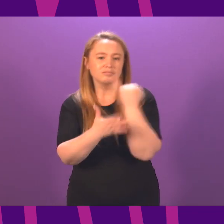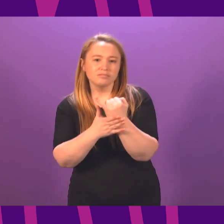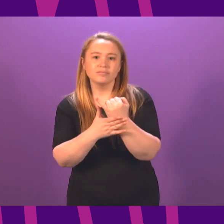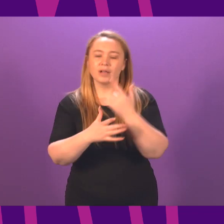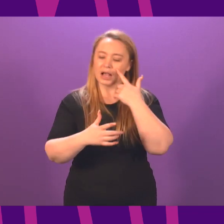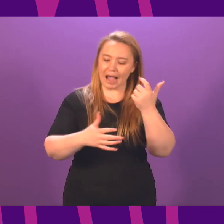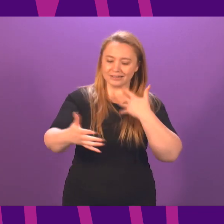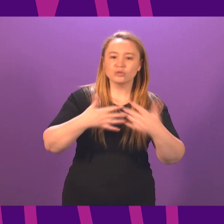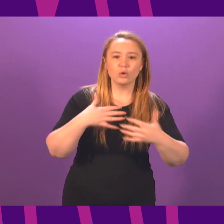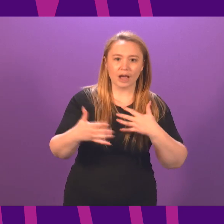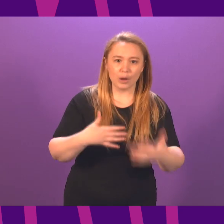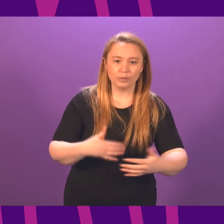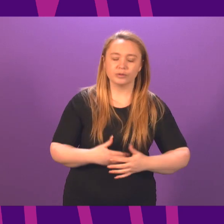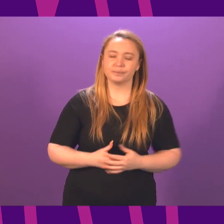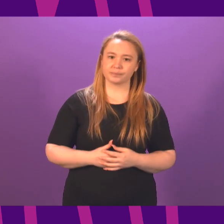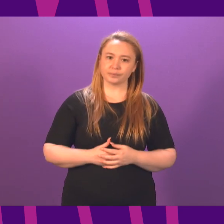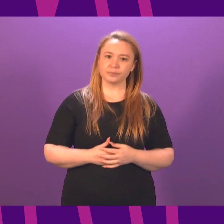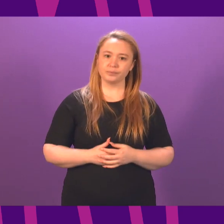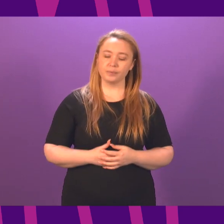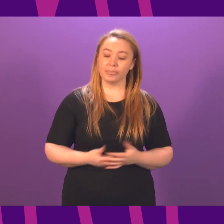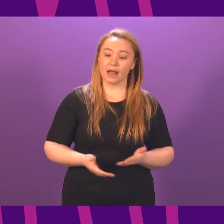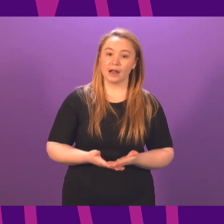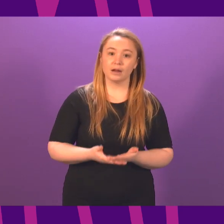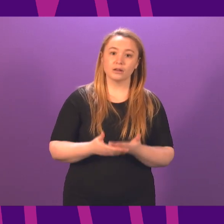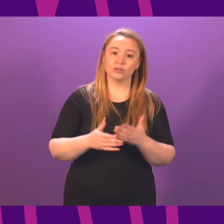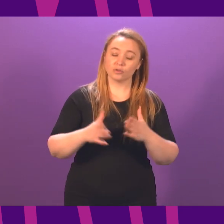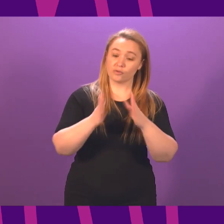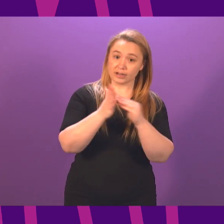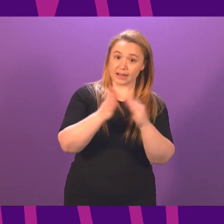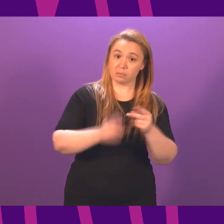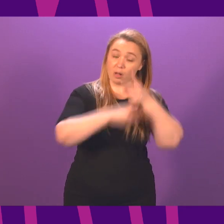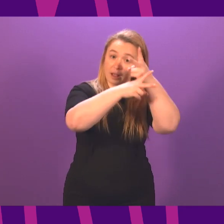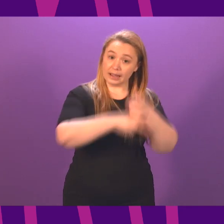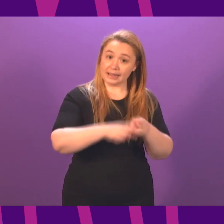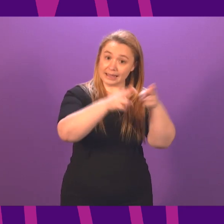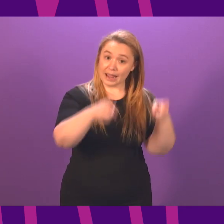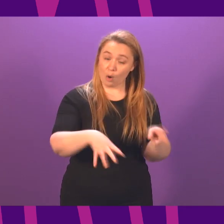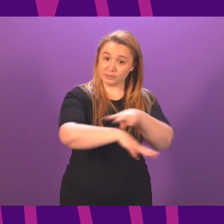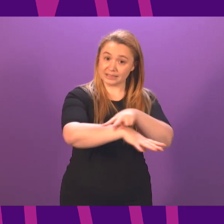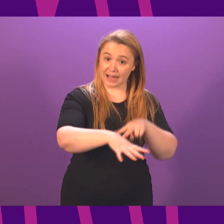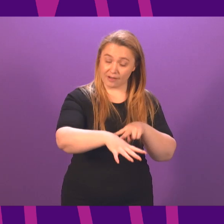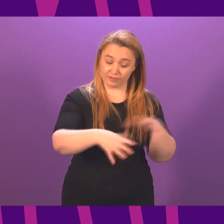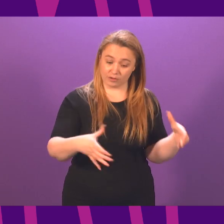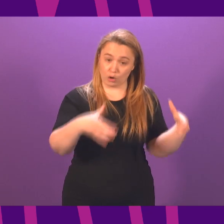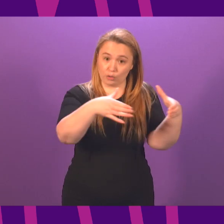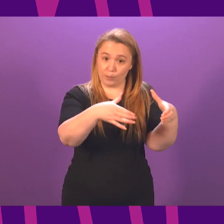We should not be complacent about any group in society, but we can take the example of care home workers as a group, because that is where